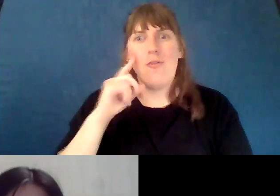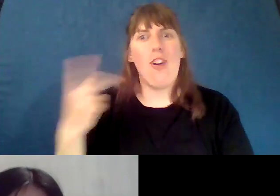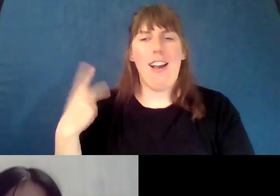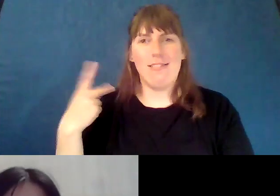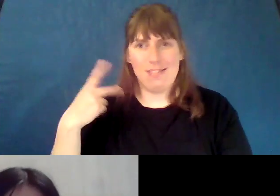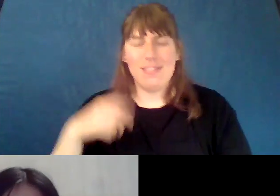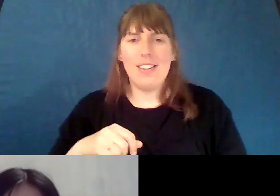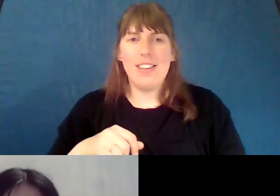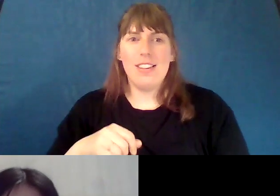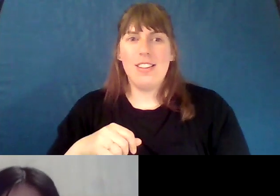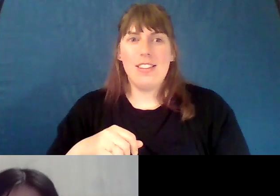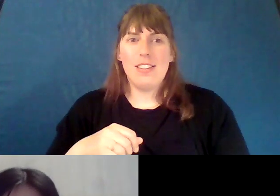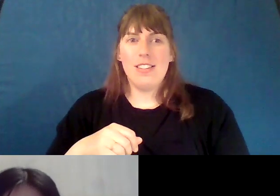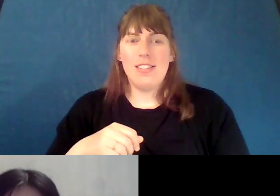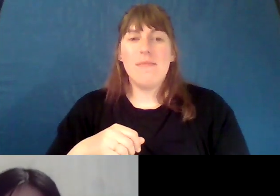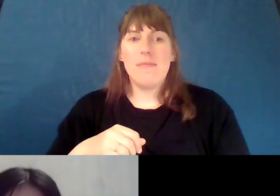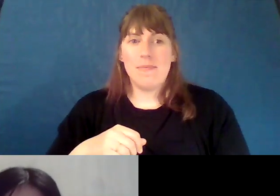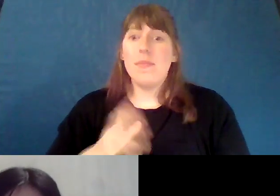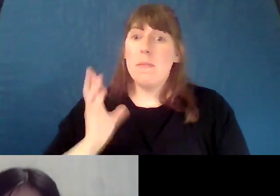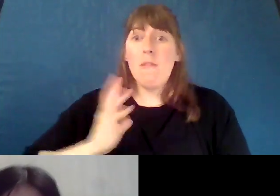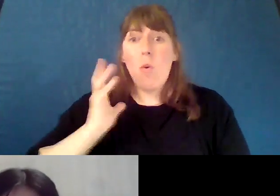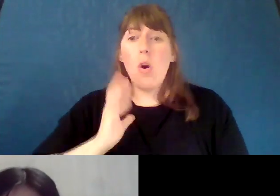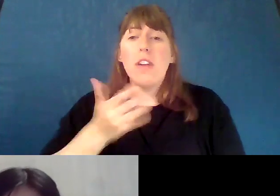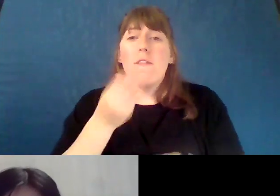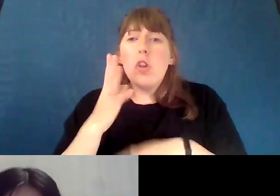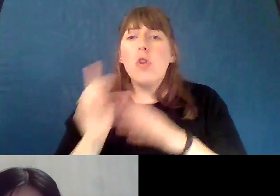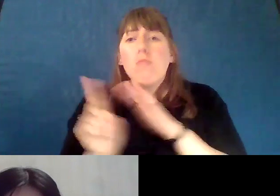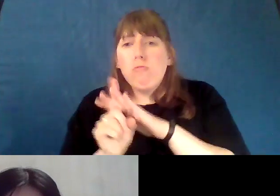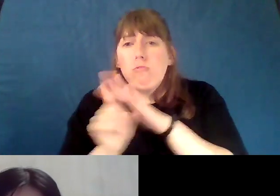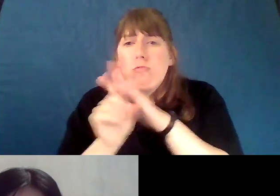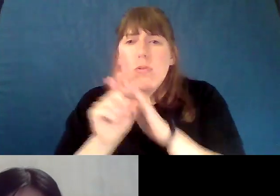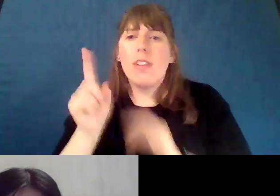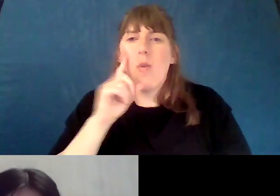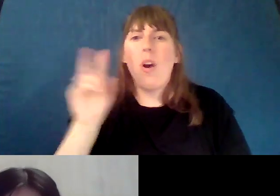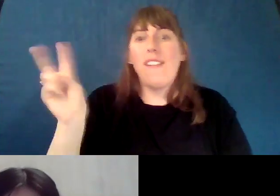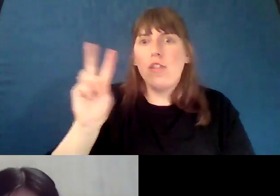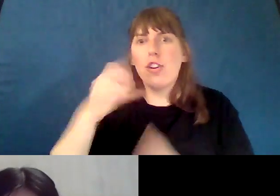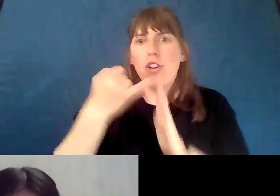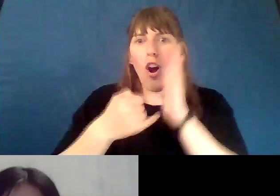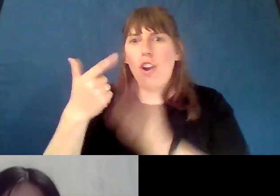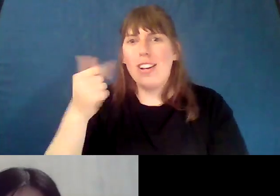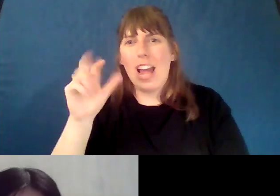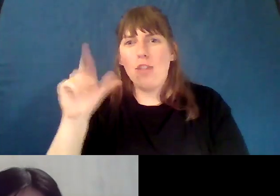we had worked in like, we've done Fuse and stuff at the Vancouver Art Gallery, but again, that's like a one night event. You know, maybe within preparation, that's like,